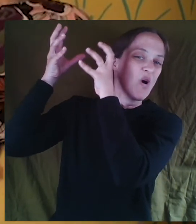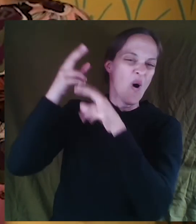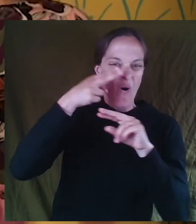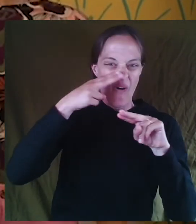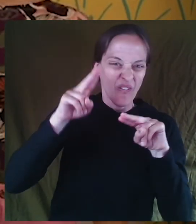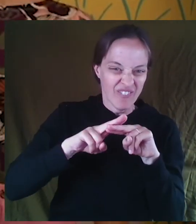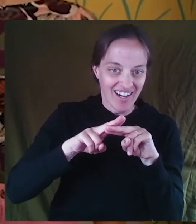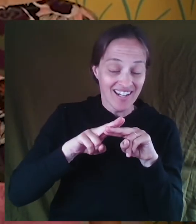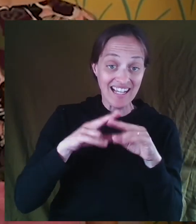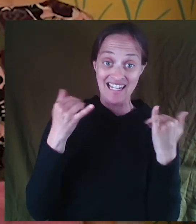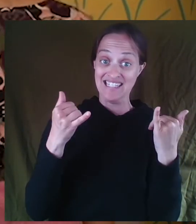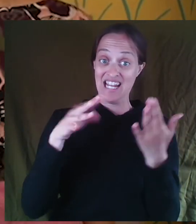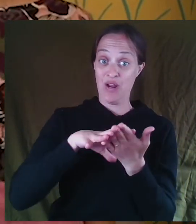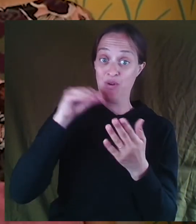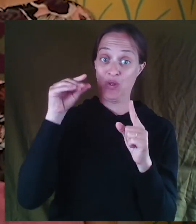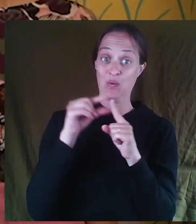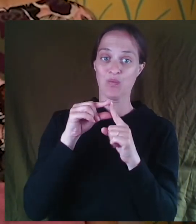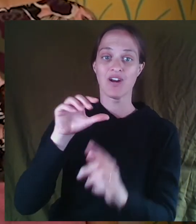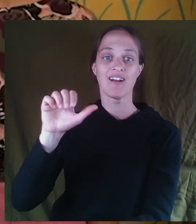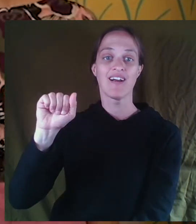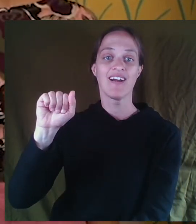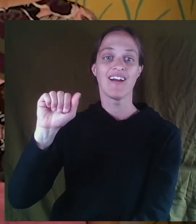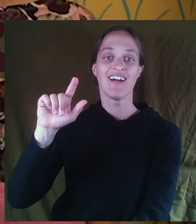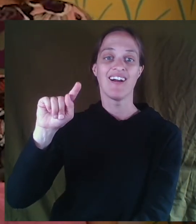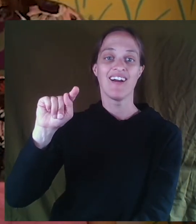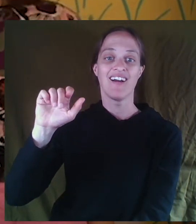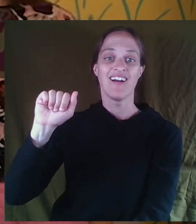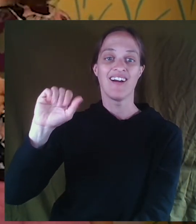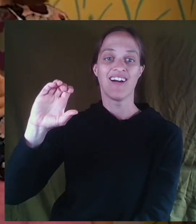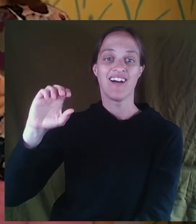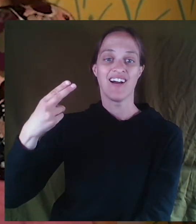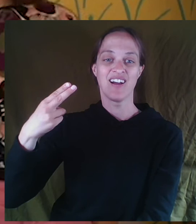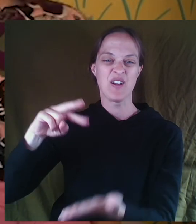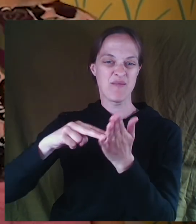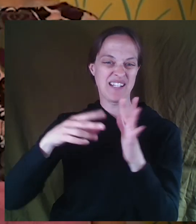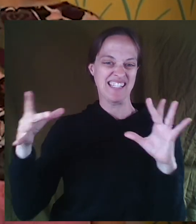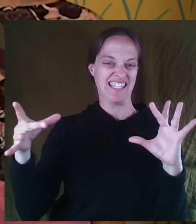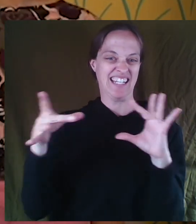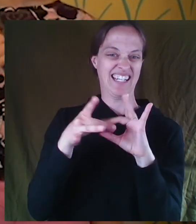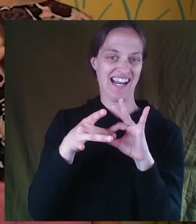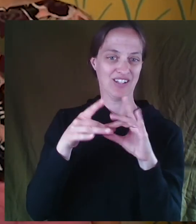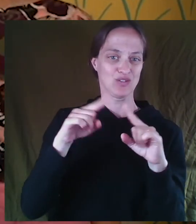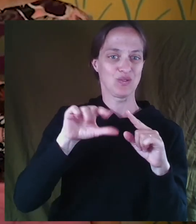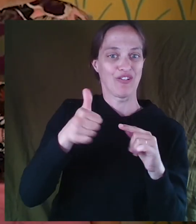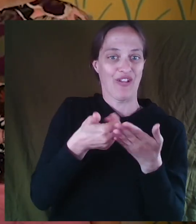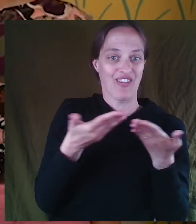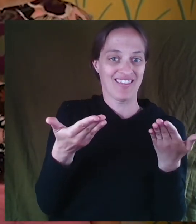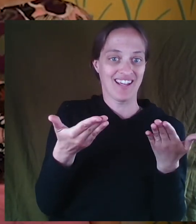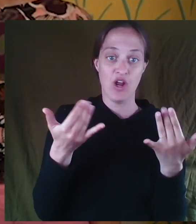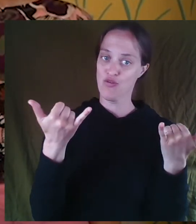Today, we learned the word attach and we learned that attach means to connect to something else.